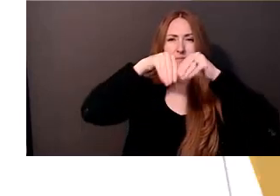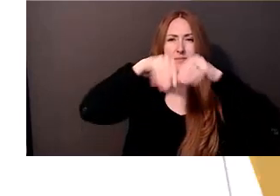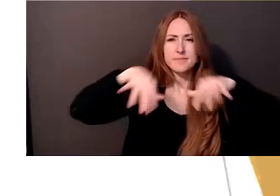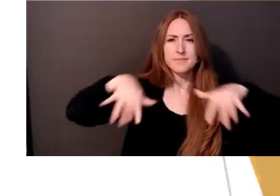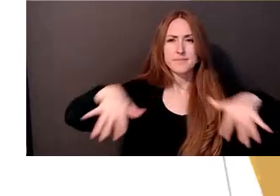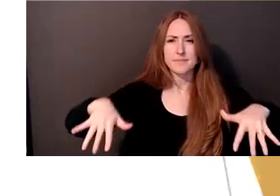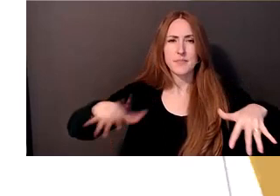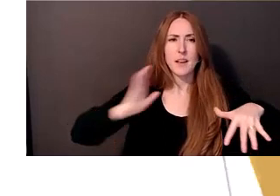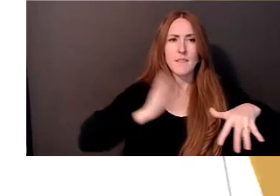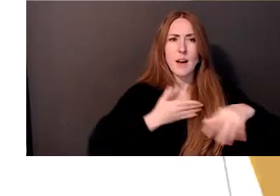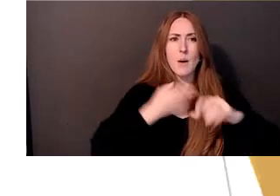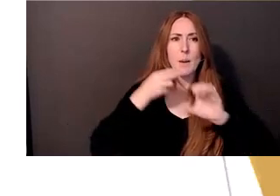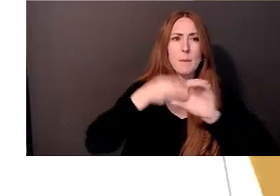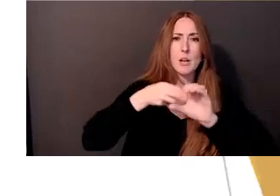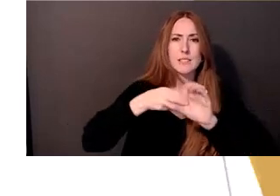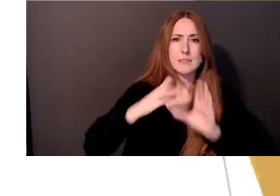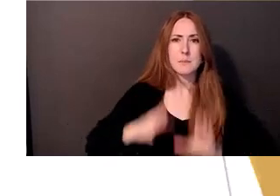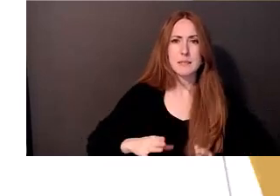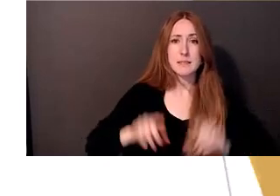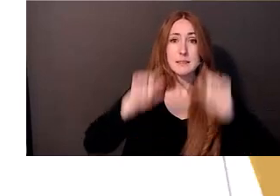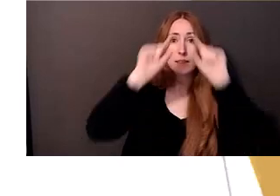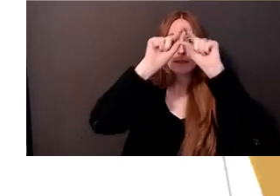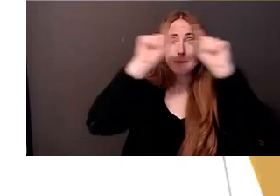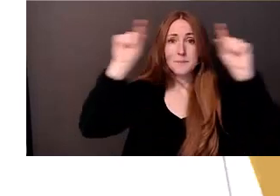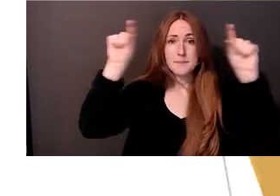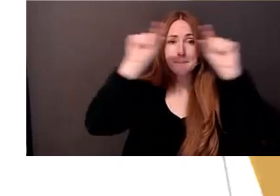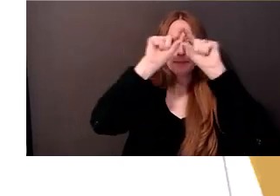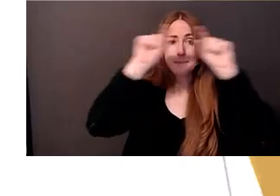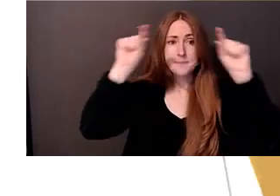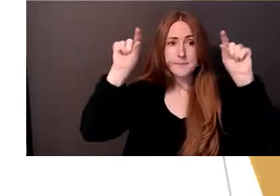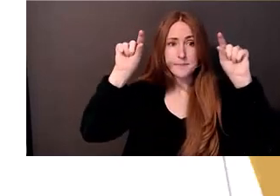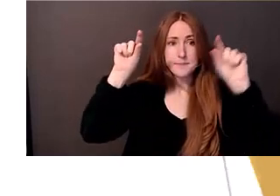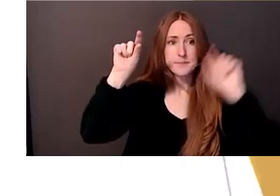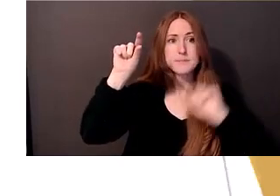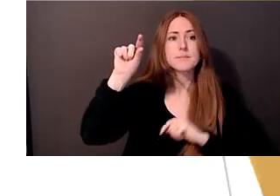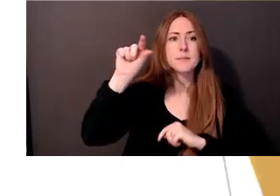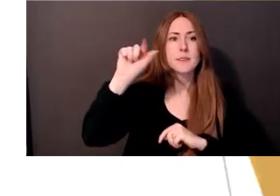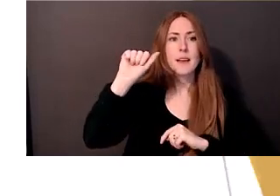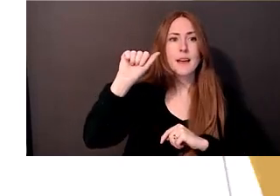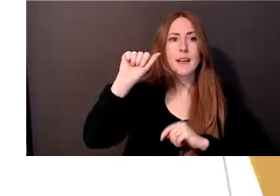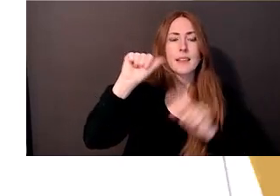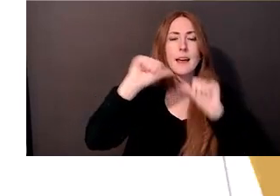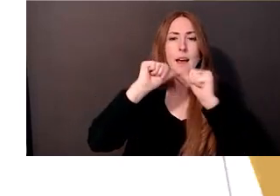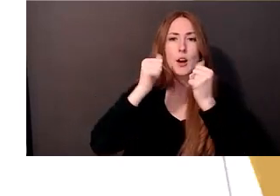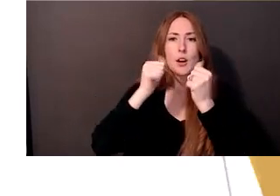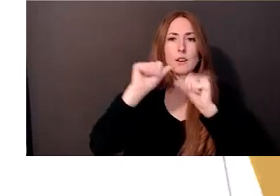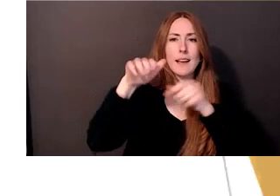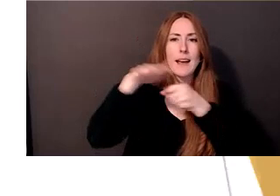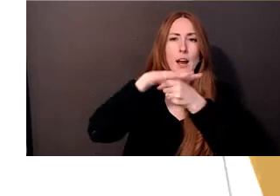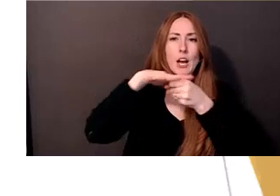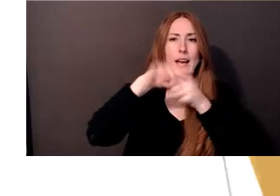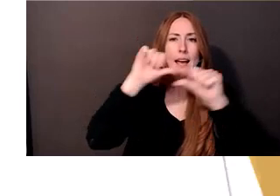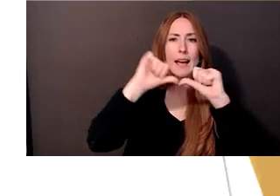The first row of this flowchart shows the Area Agency on Aging groups and the number of referrals